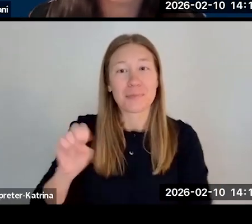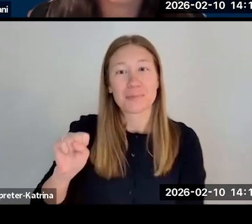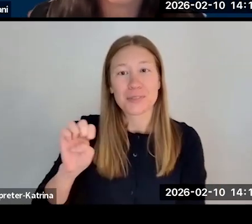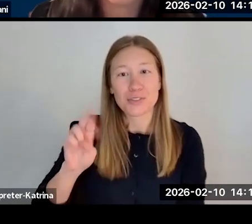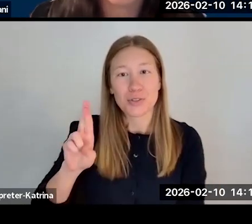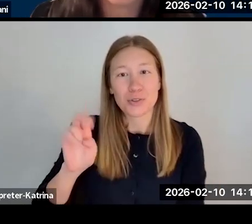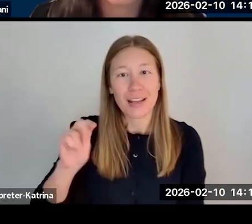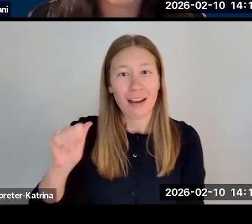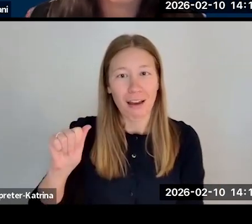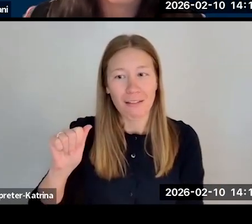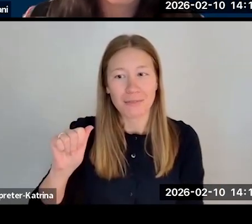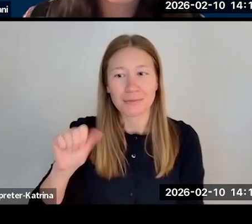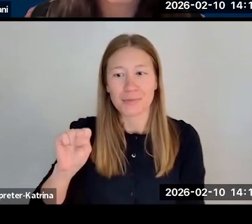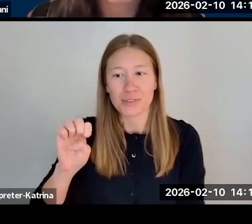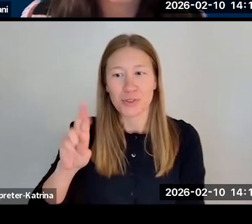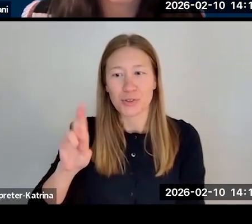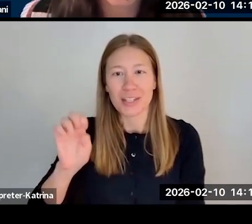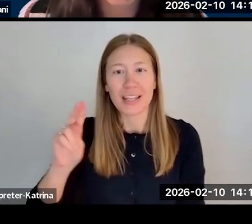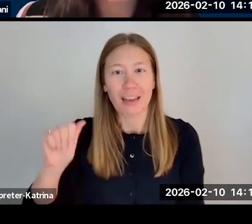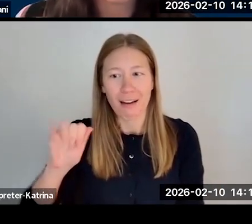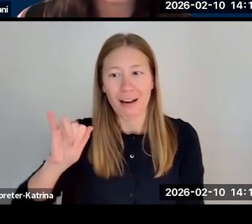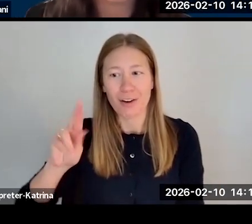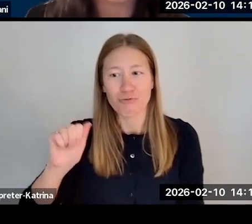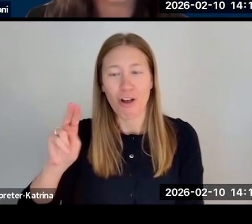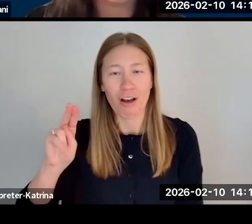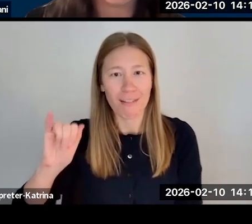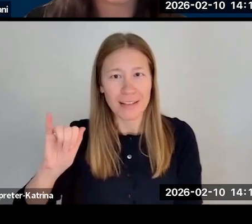I am a digital accessibility specialist at the Disability